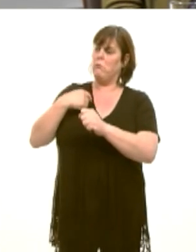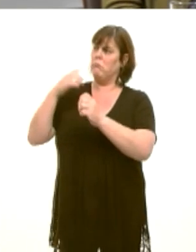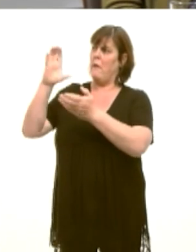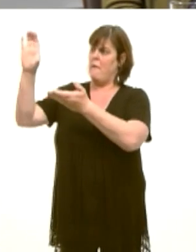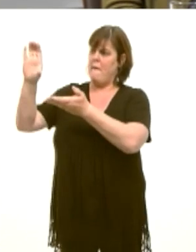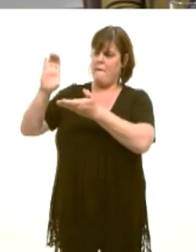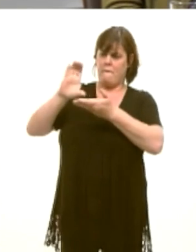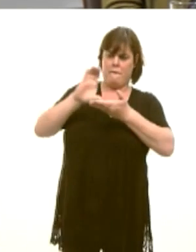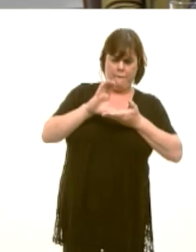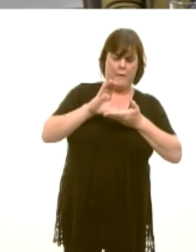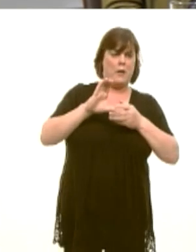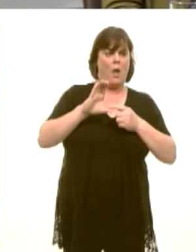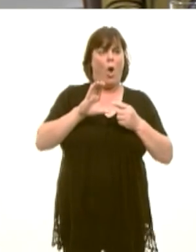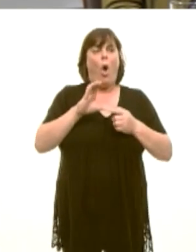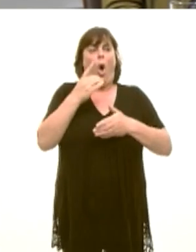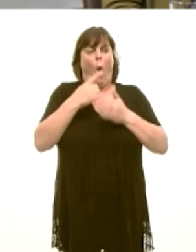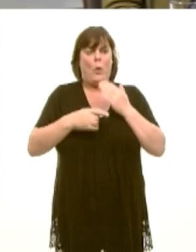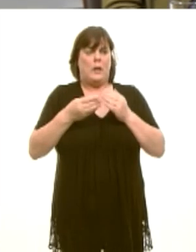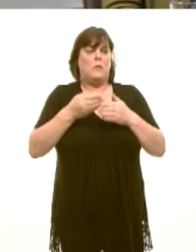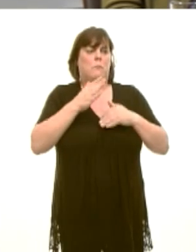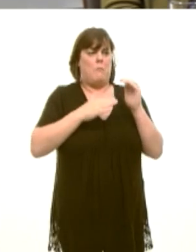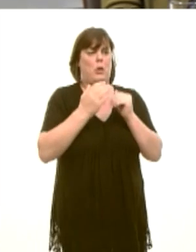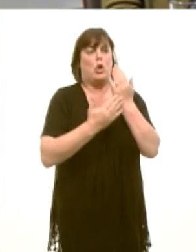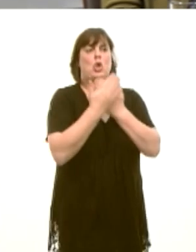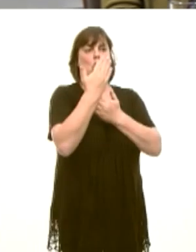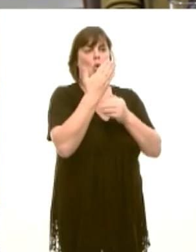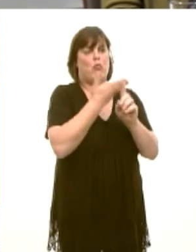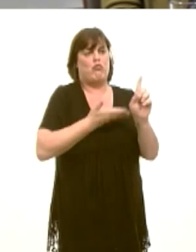available up front for the M4 relief road and for no other purpose at the beginning.